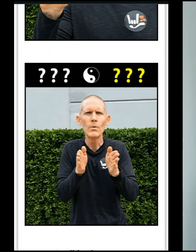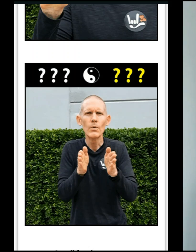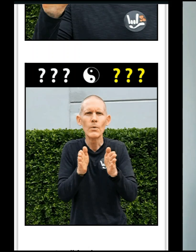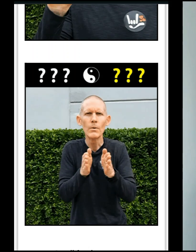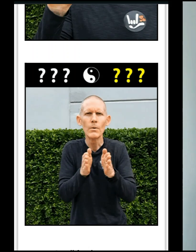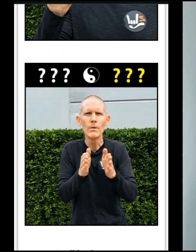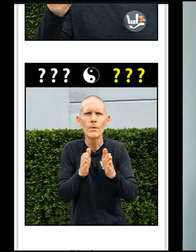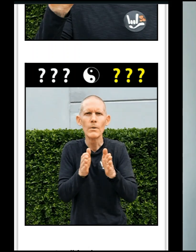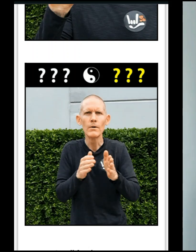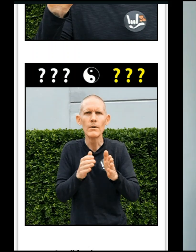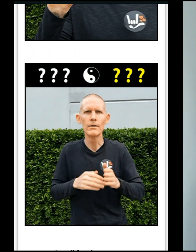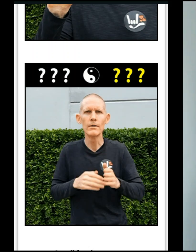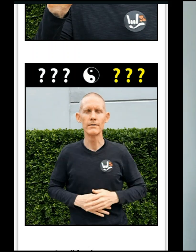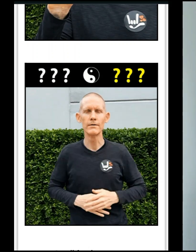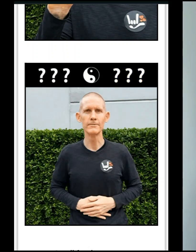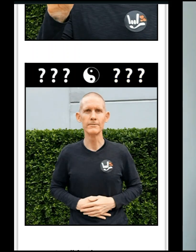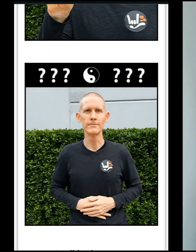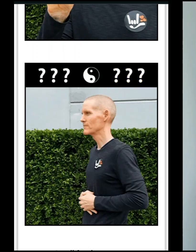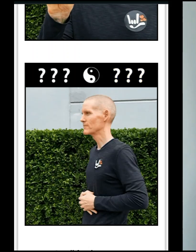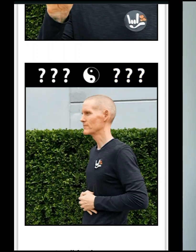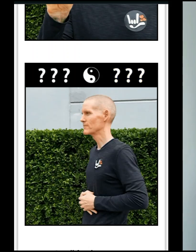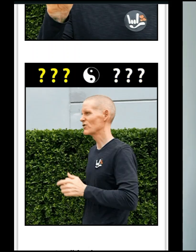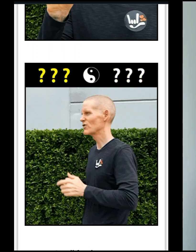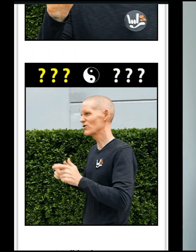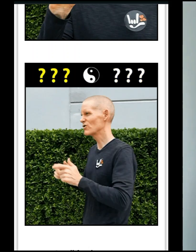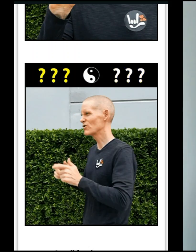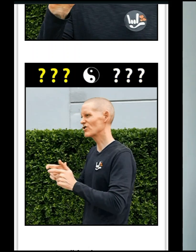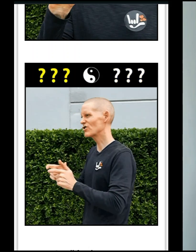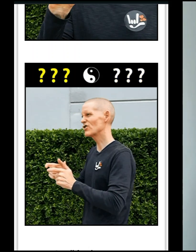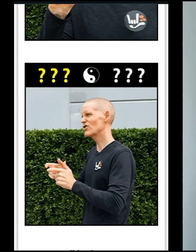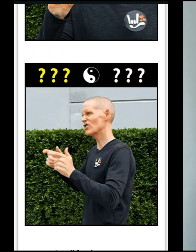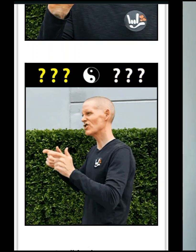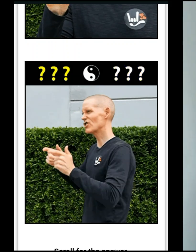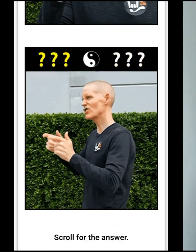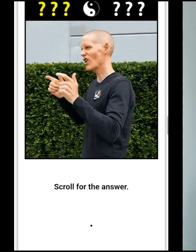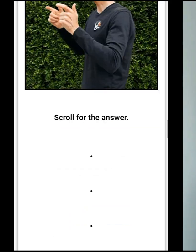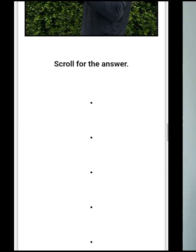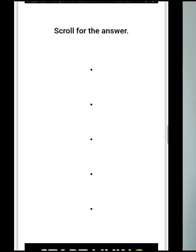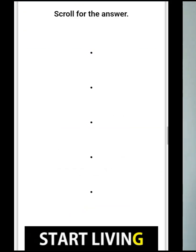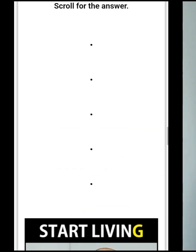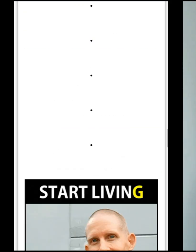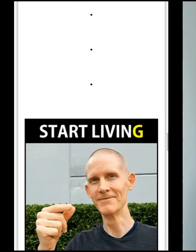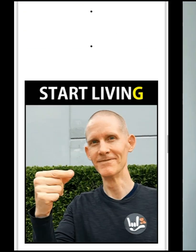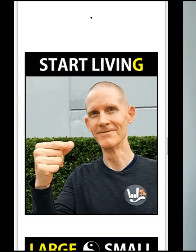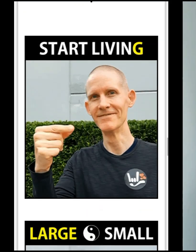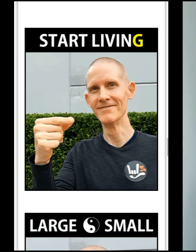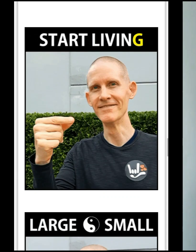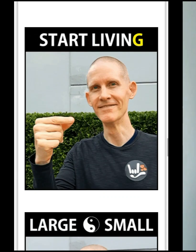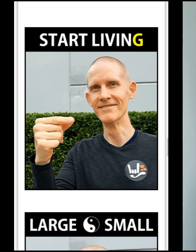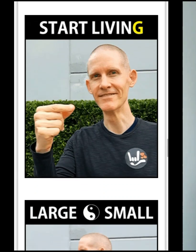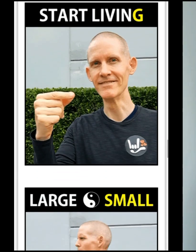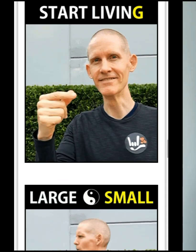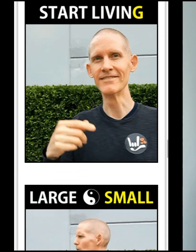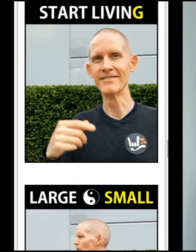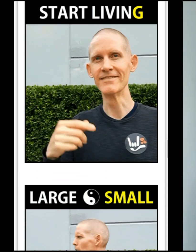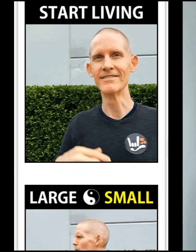just copy and mimic my signs, even if you don't quite know what you're signing because once you get down to the answer and it's slower speed